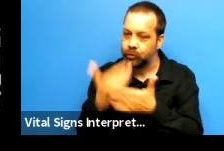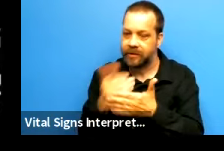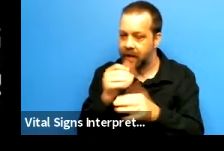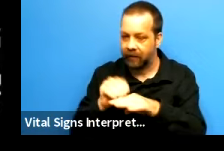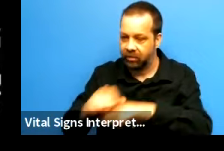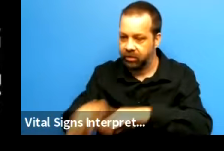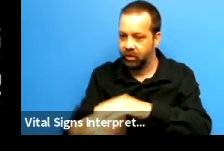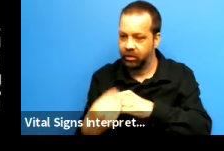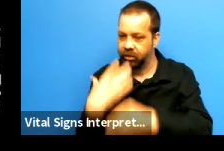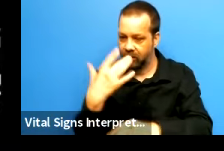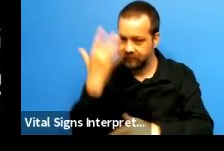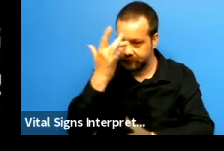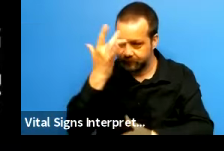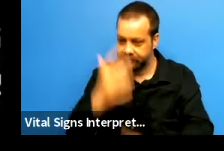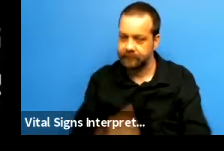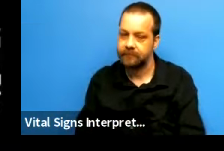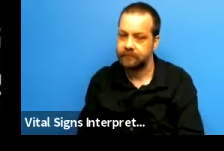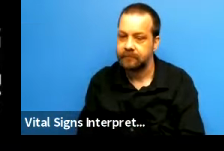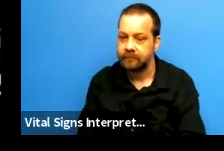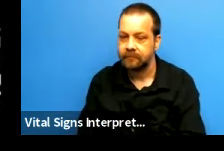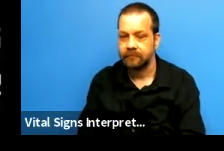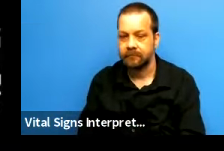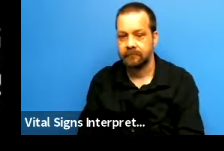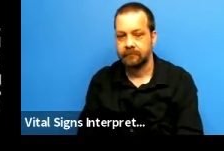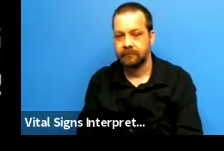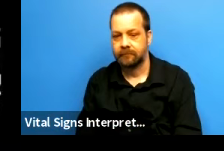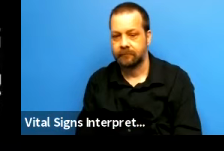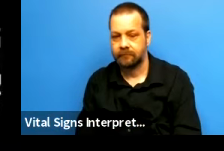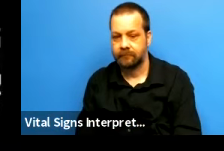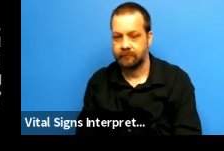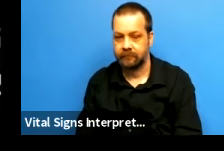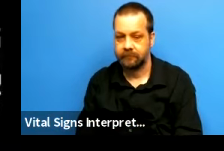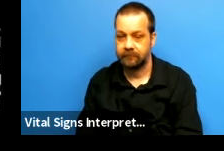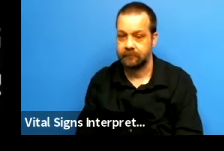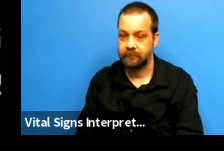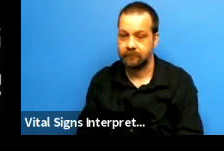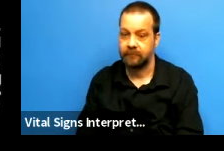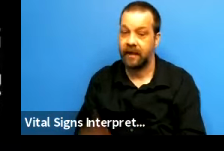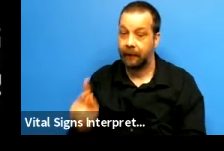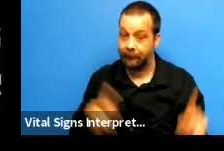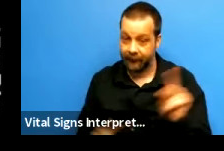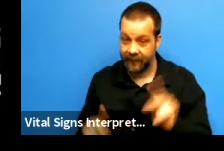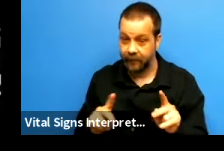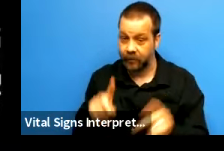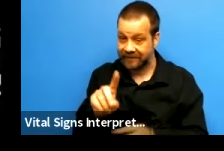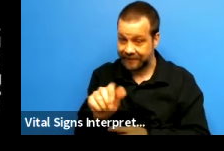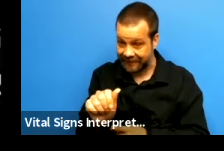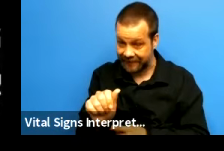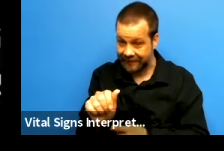and making that a priority. The fact that people with disabilities or under lying conditions may be at a greater risk.